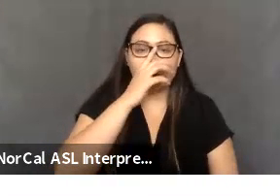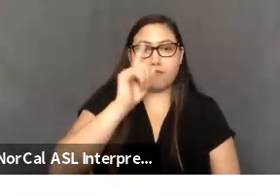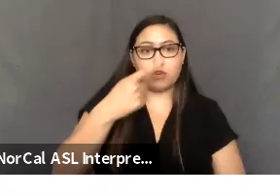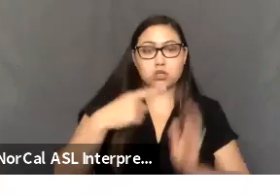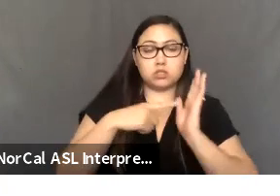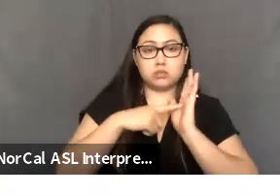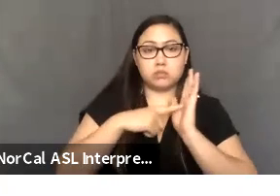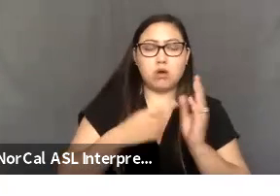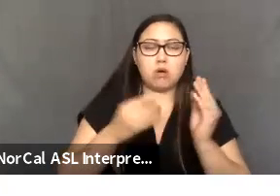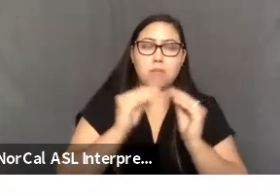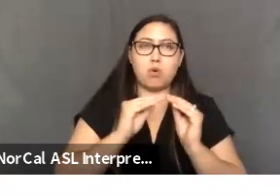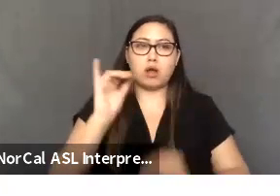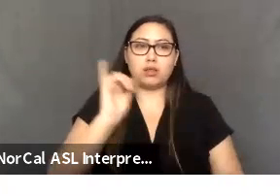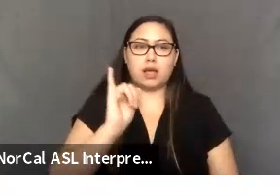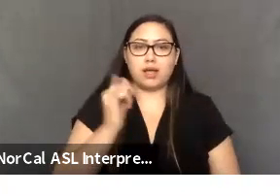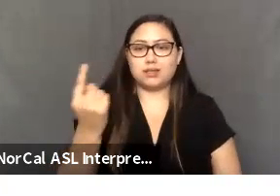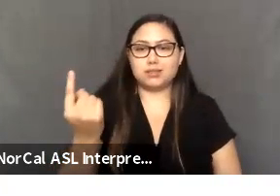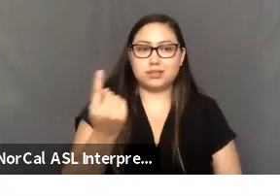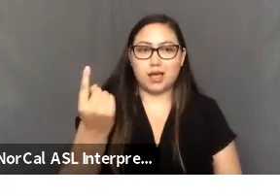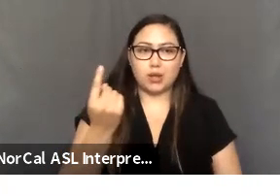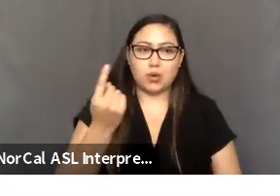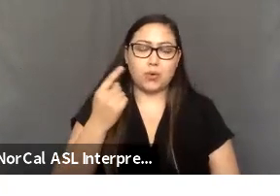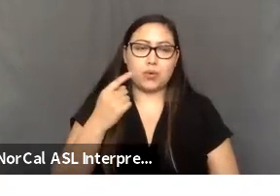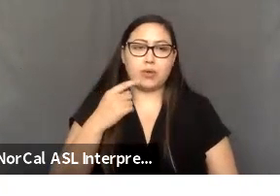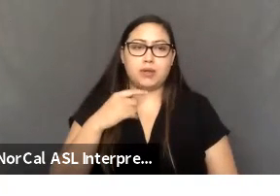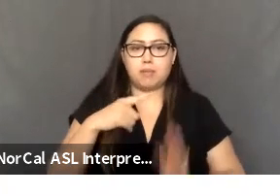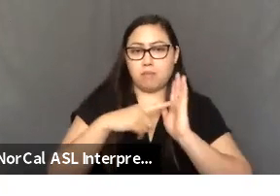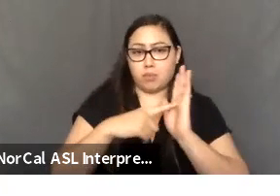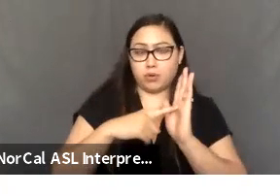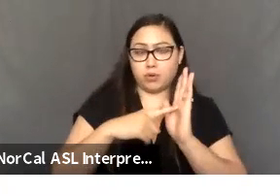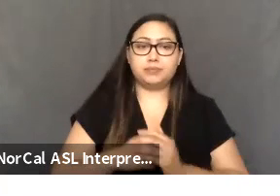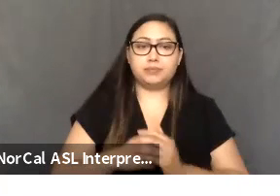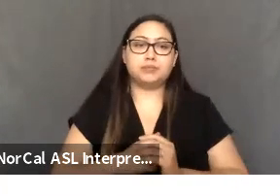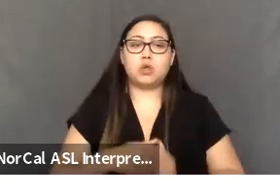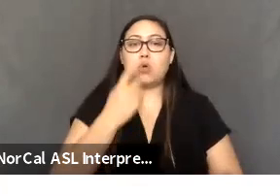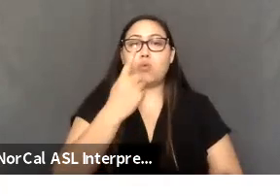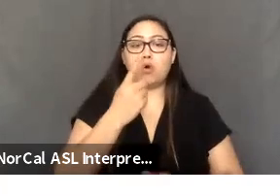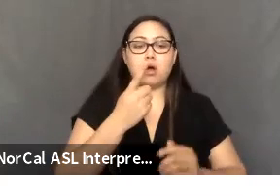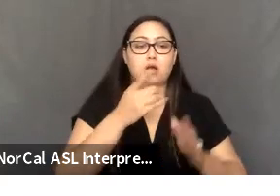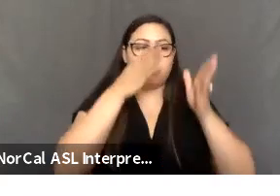more of a siloed type of position and model. That was really one individual related to all efforts